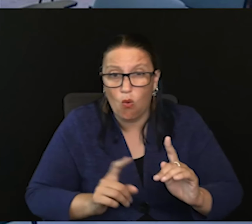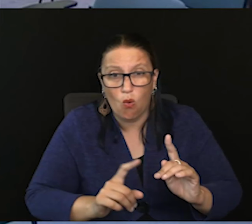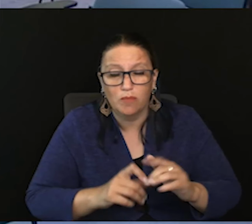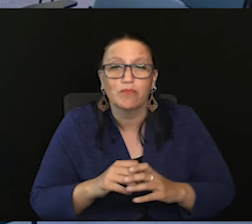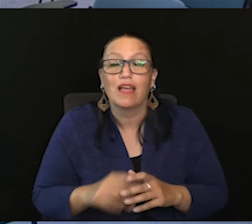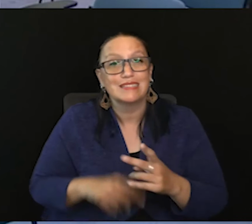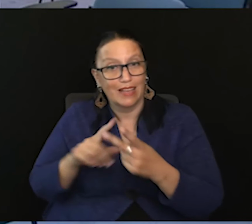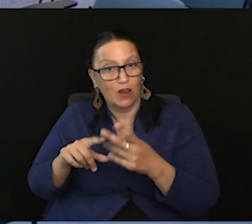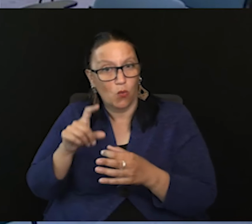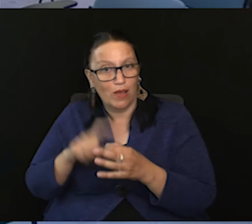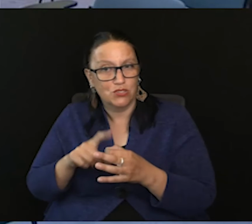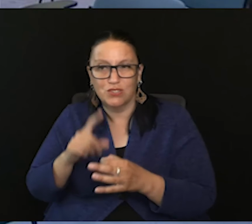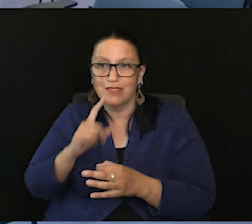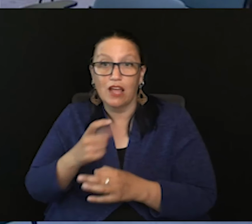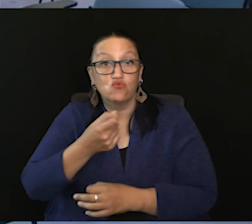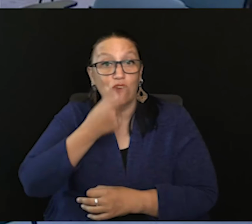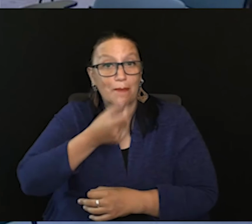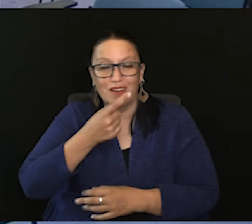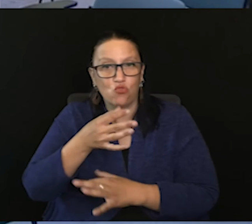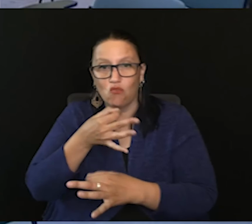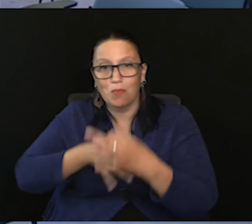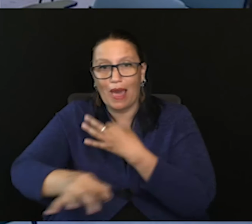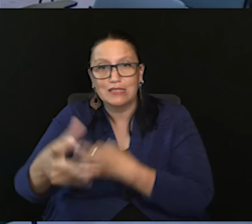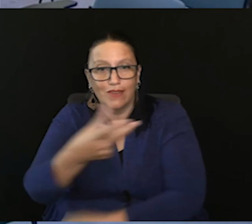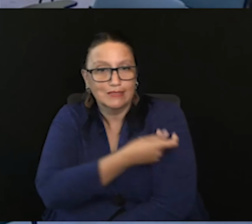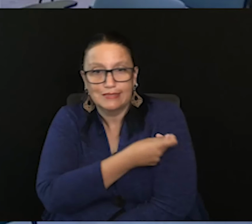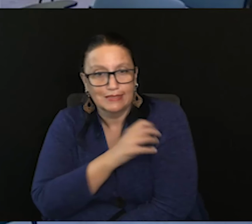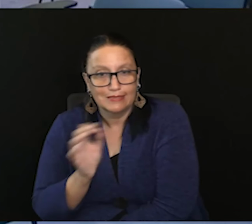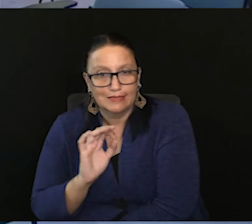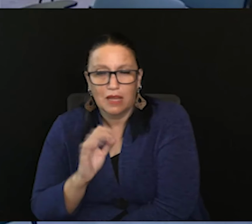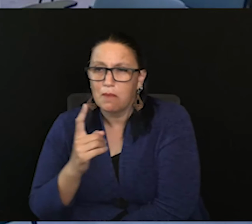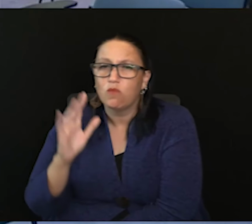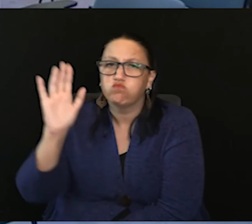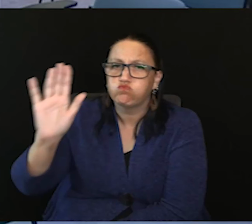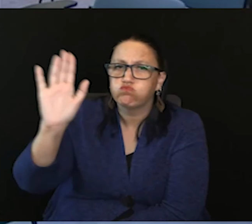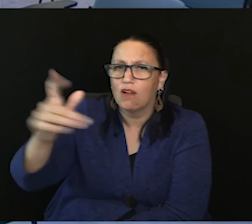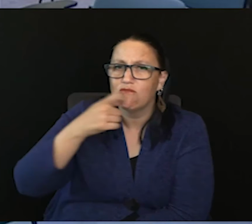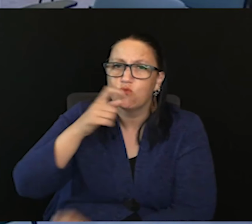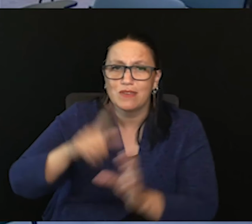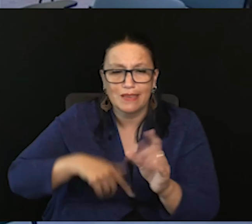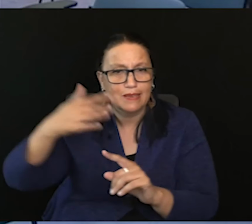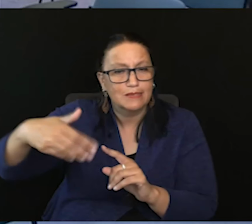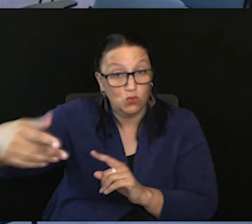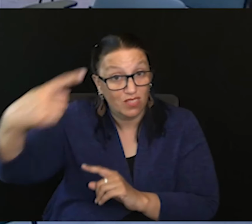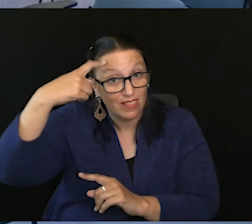that these treatments aren't a substitute for vaccines. But down the line in a couple of years, for instance,